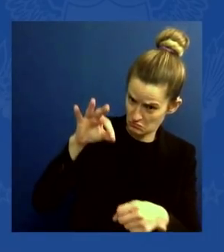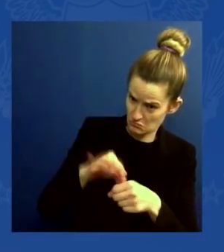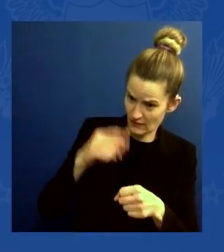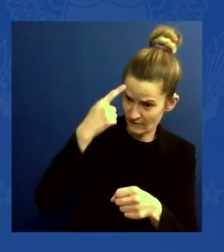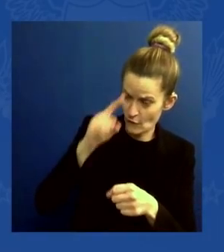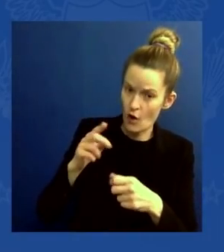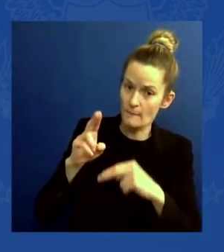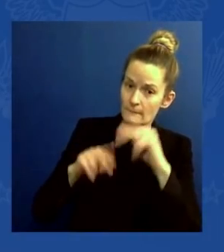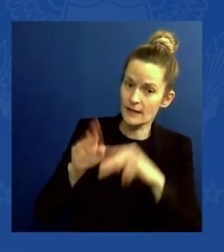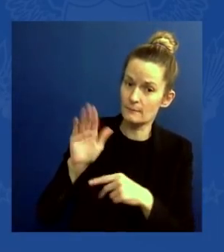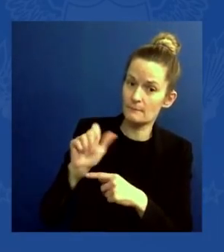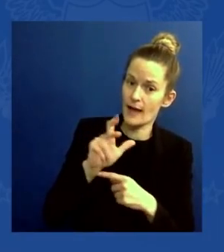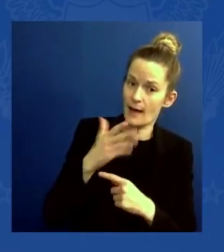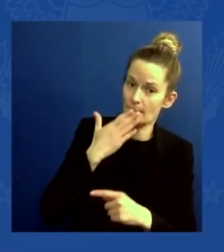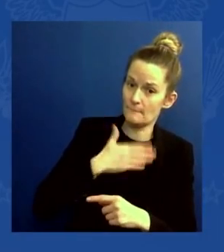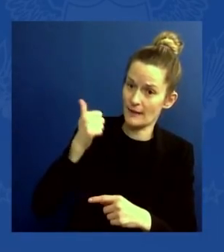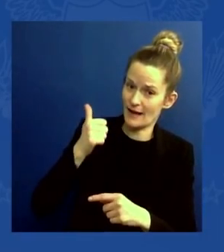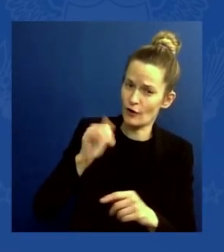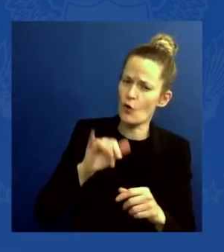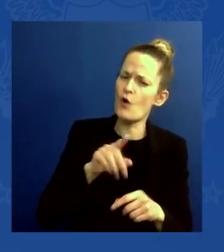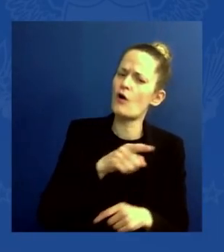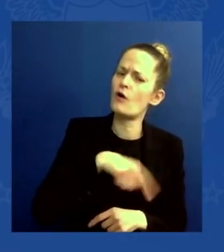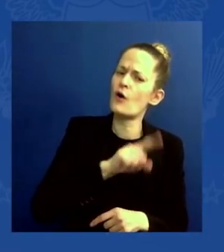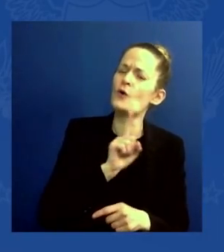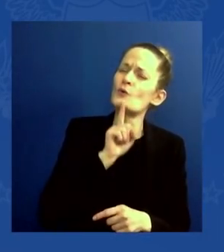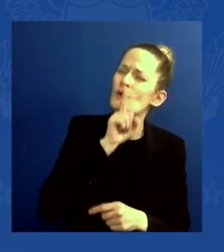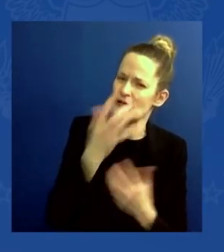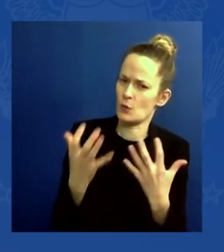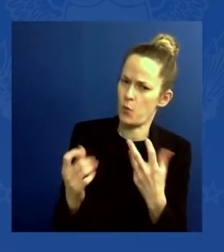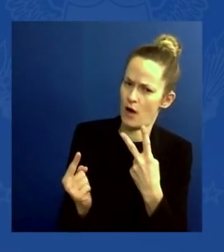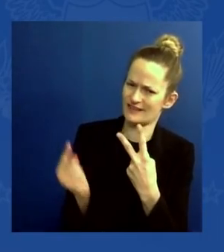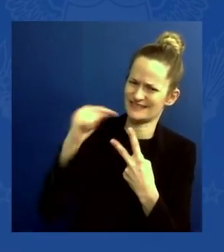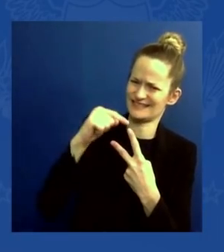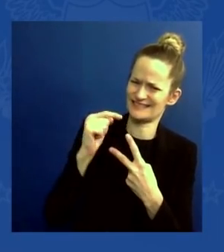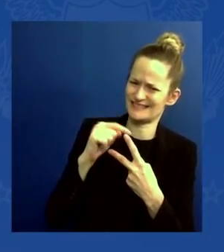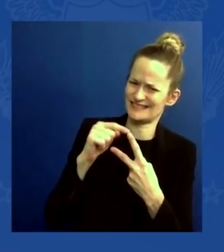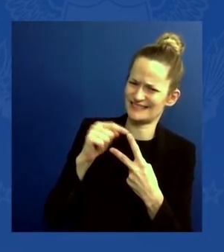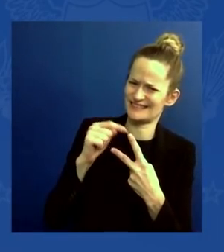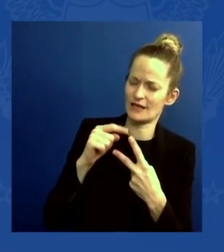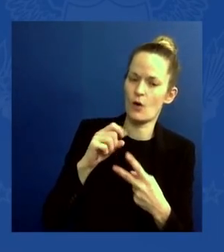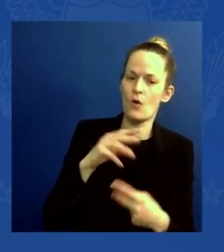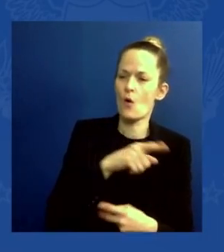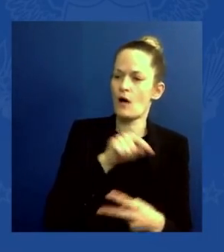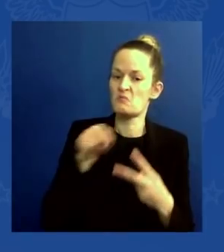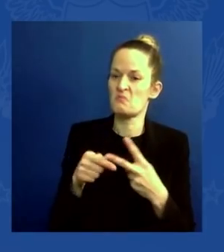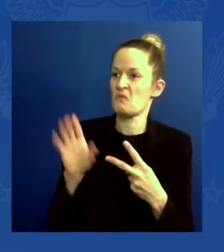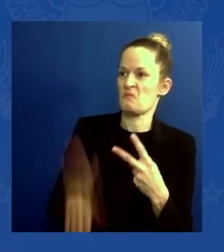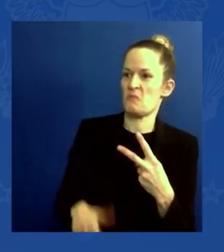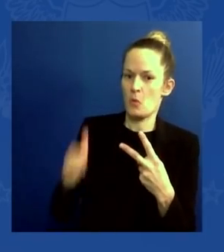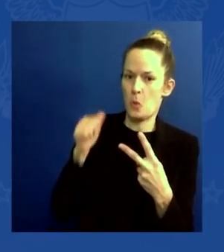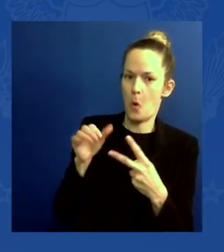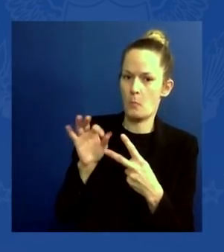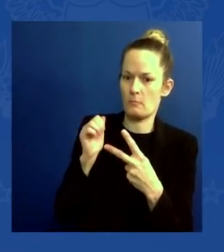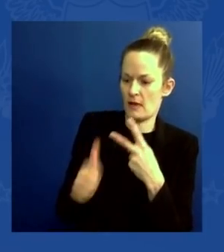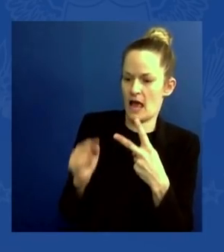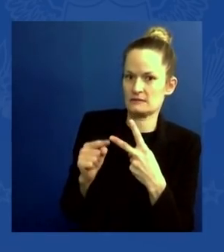that question for you, because I'm not going to get into who -- what made what commitments to me. I don't negotiate in public.